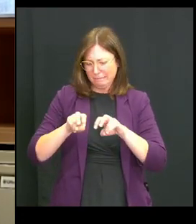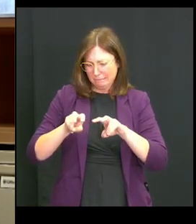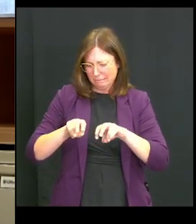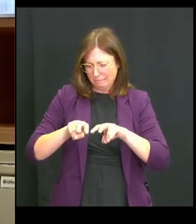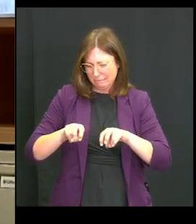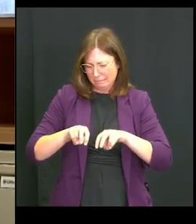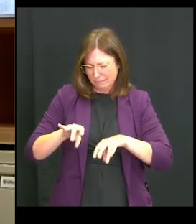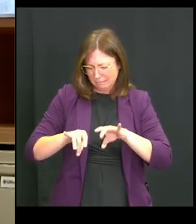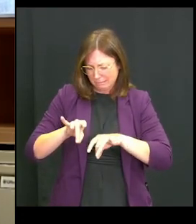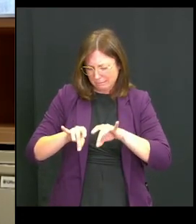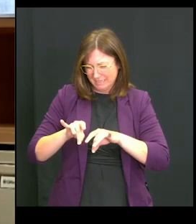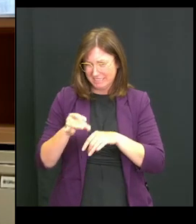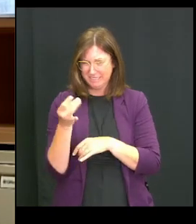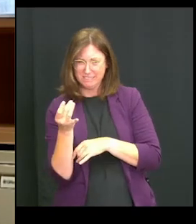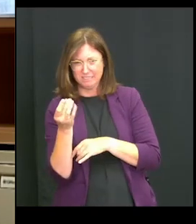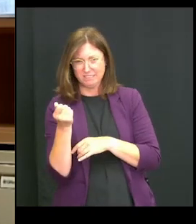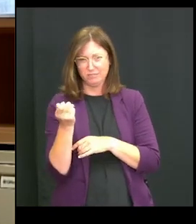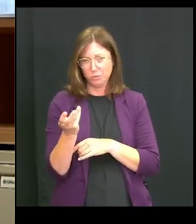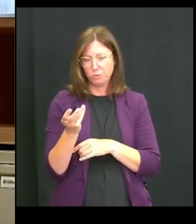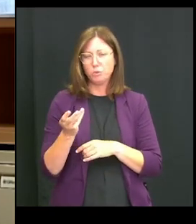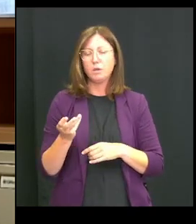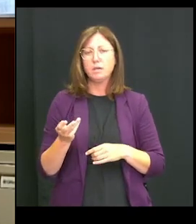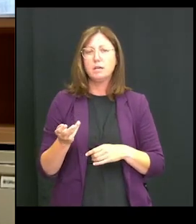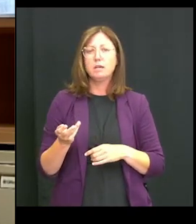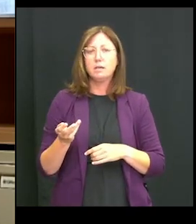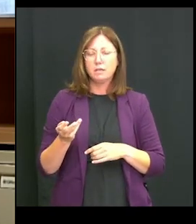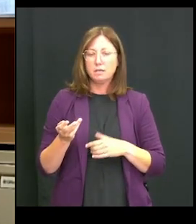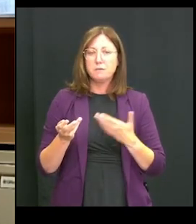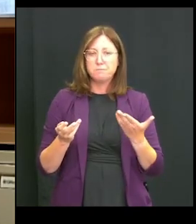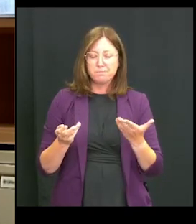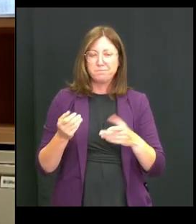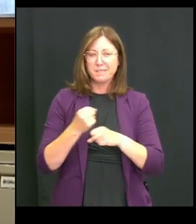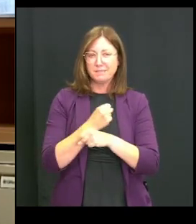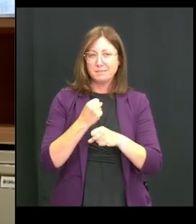And so unfortunately with the data that currently exists